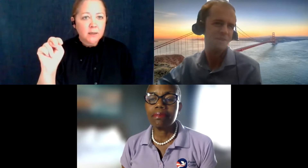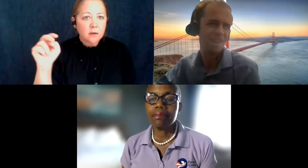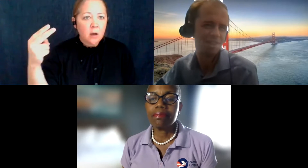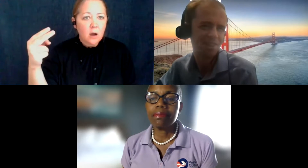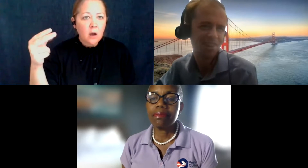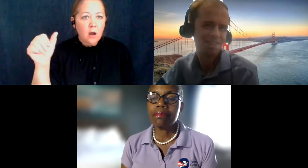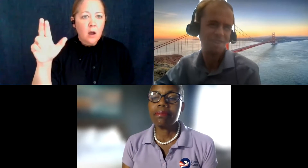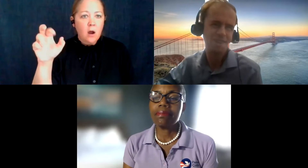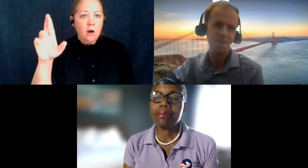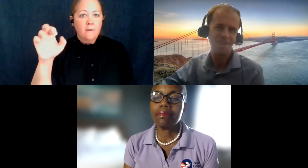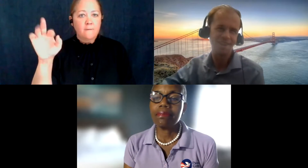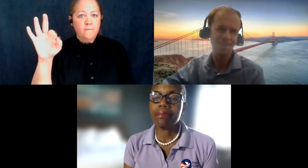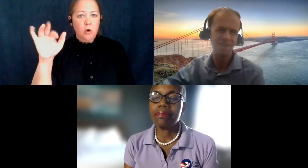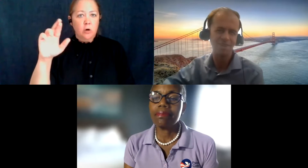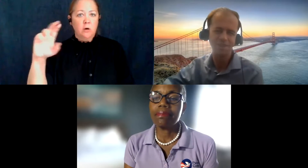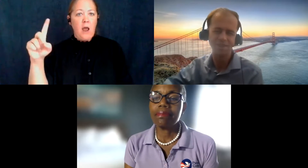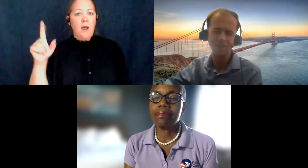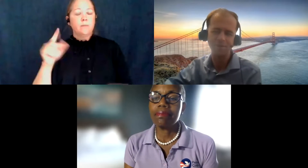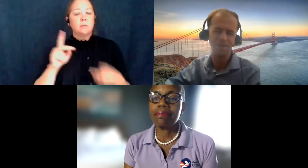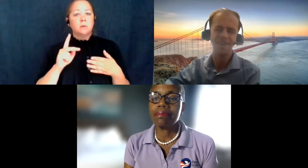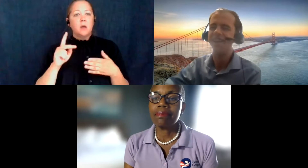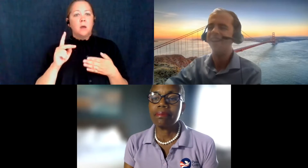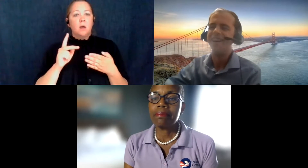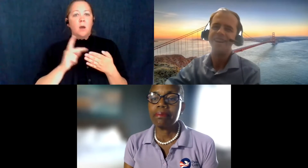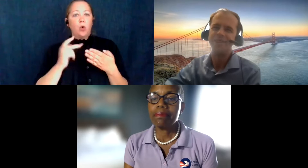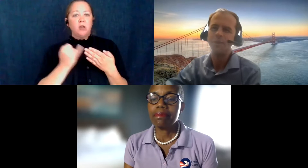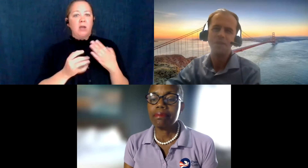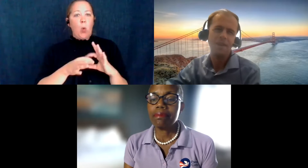the National Clearinghouse on Disability and Exchange. For the sake of audio description,